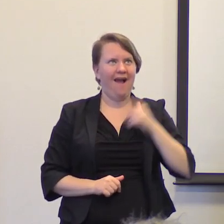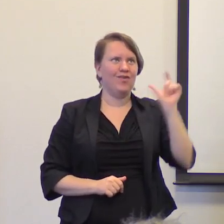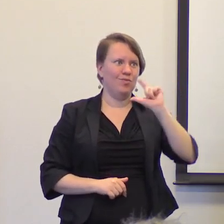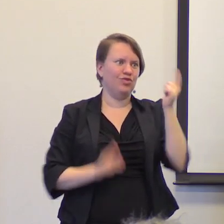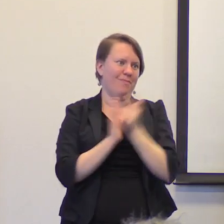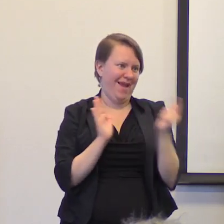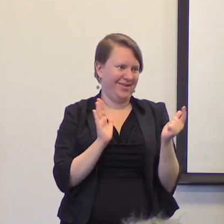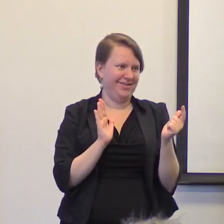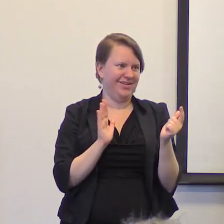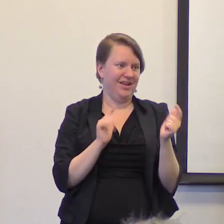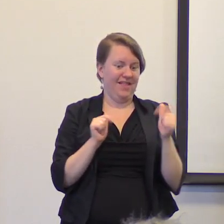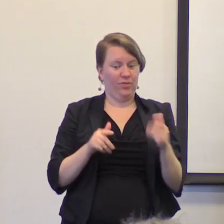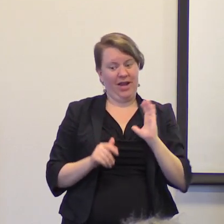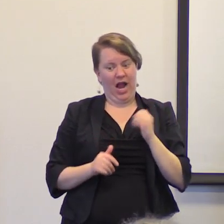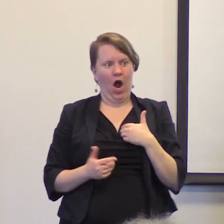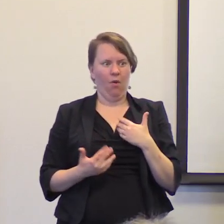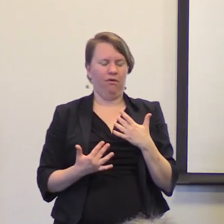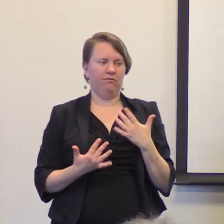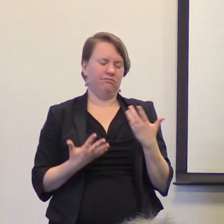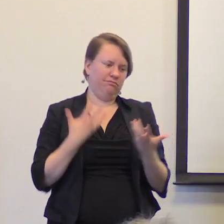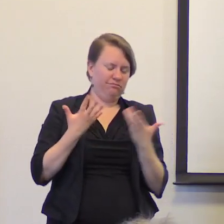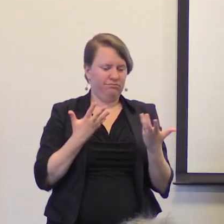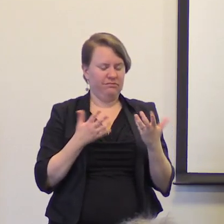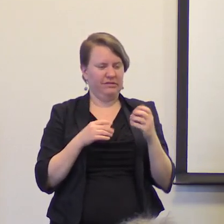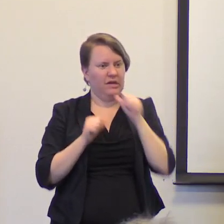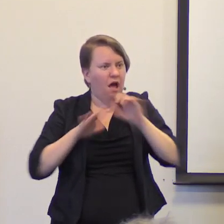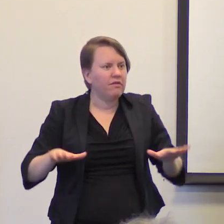That would've been our , just none of the above. But it's difficult now.